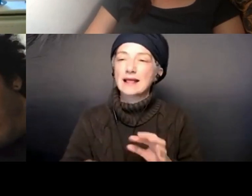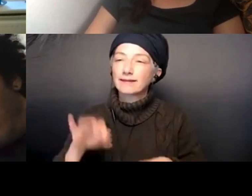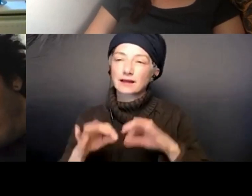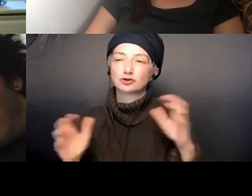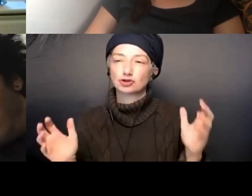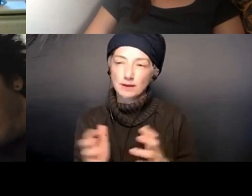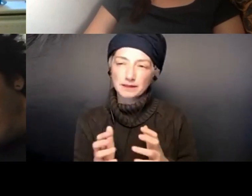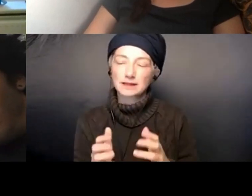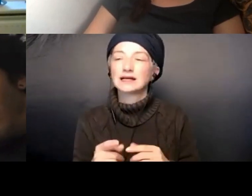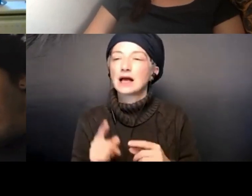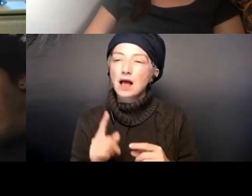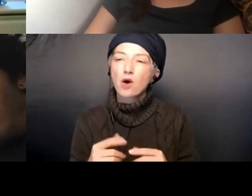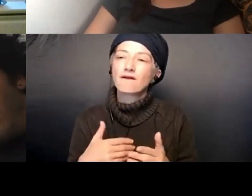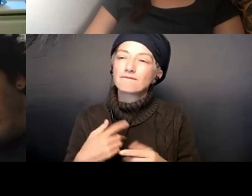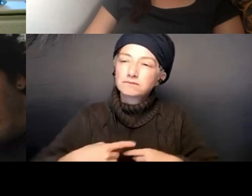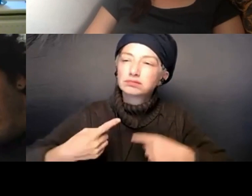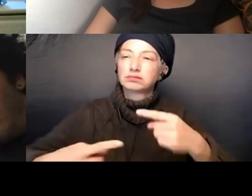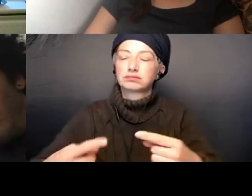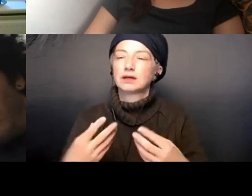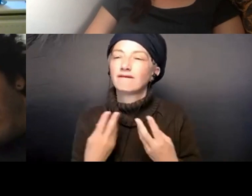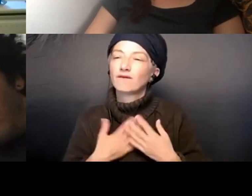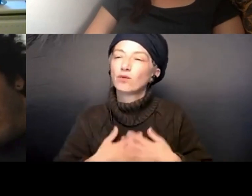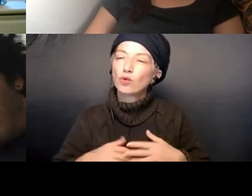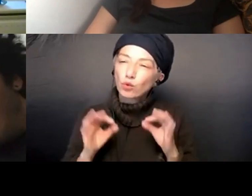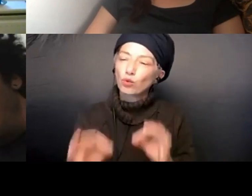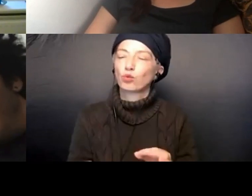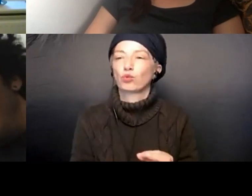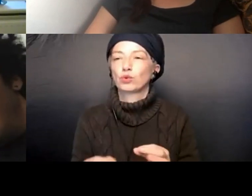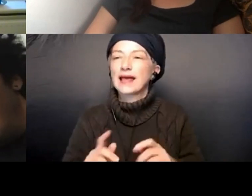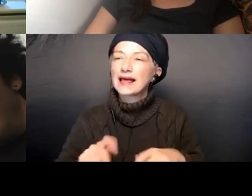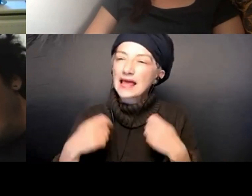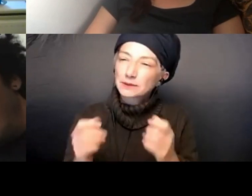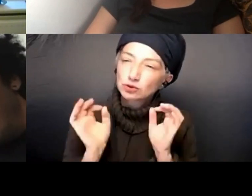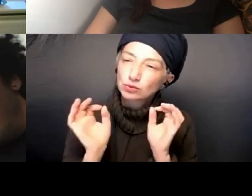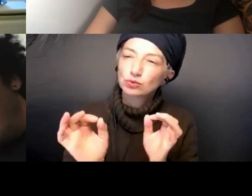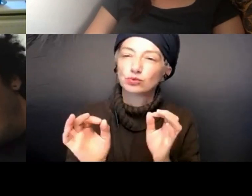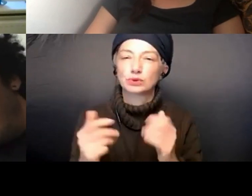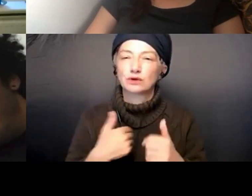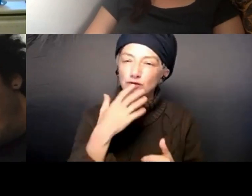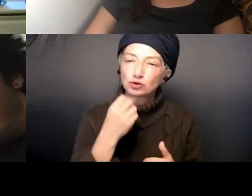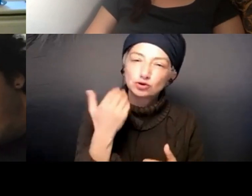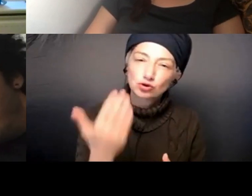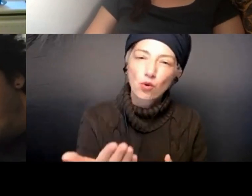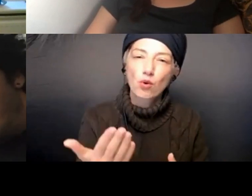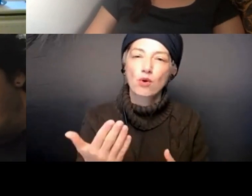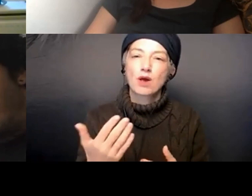in a certain way that actually feels very good and generative, where we actually want to look at those differences